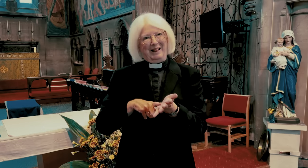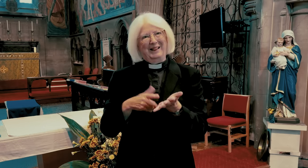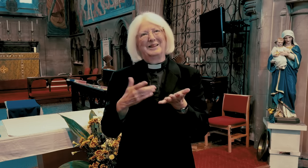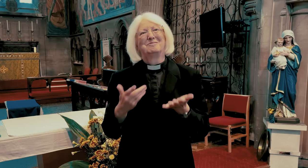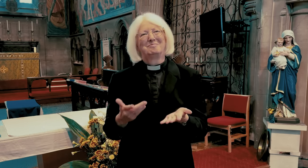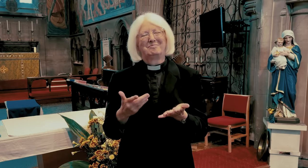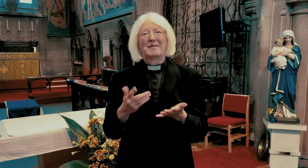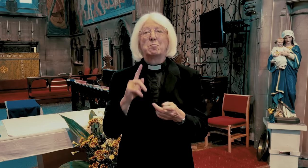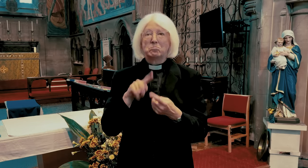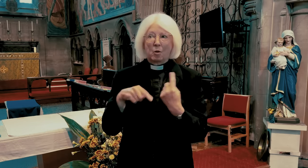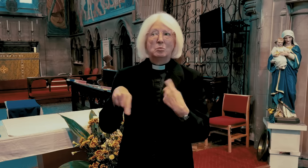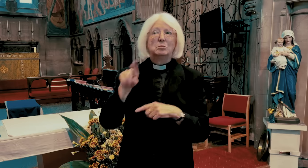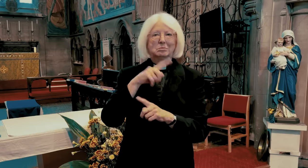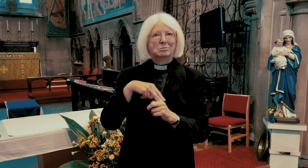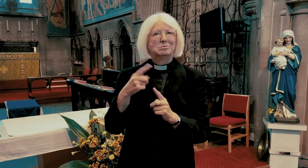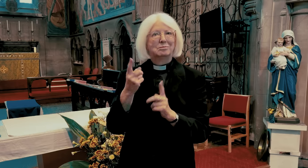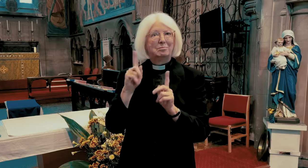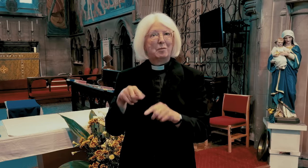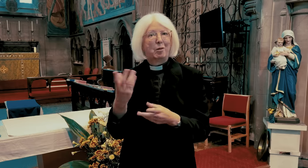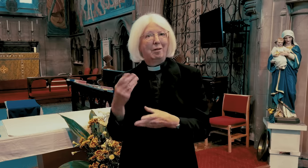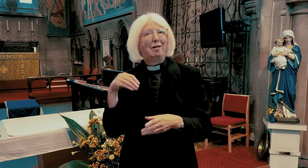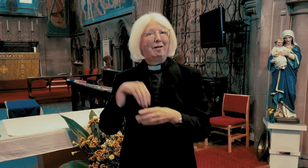and the majority of those you will see are deaf.